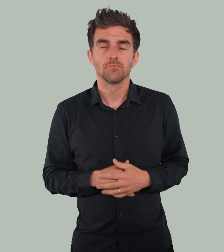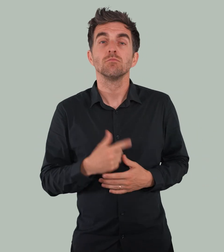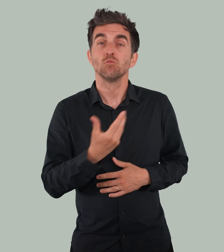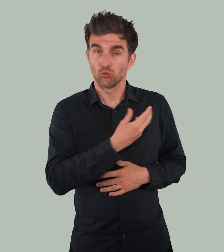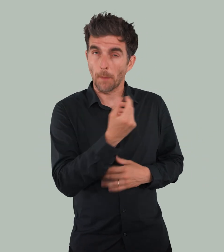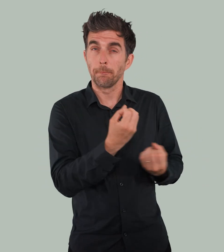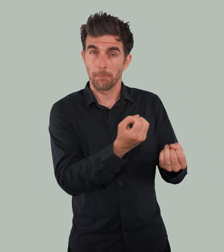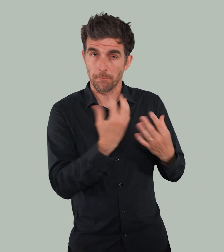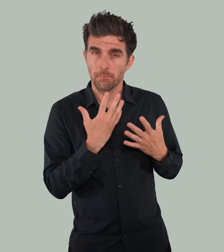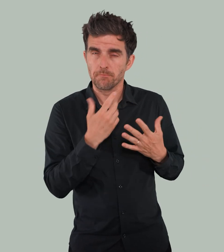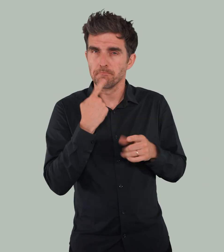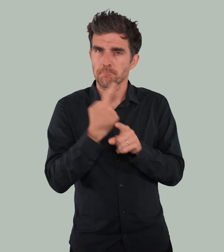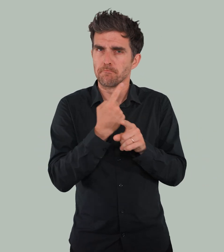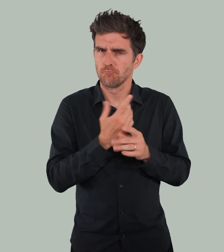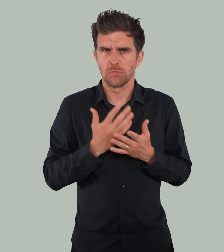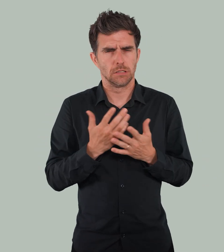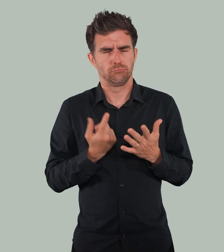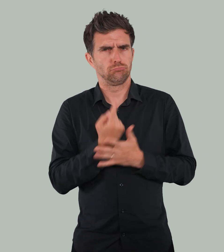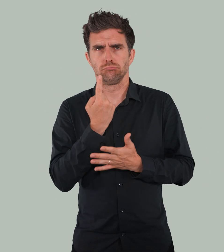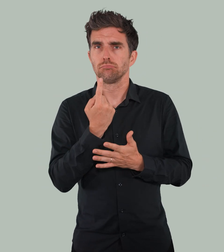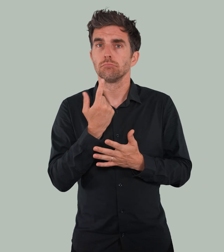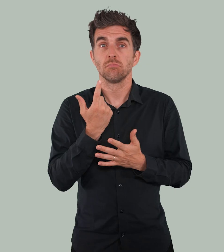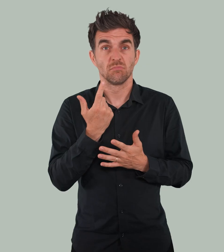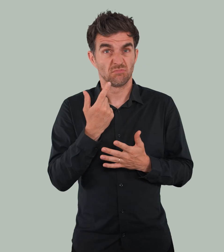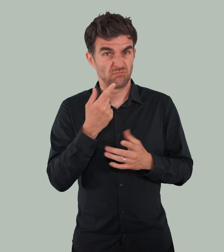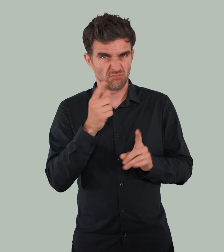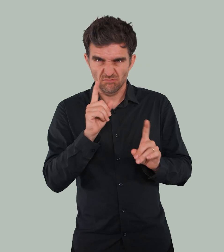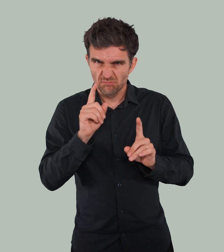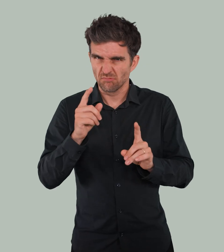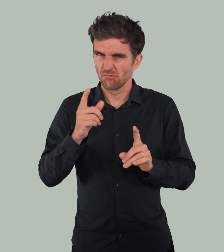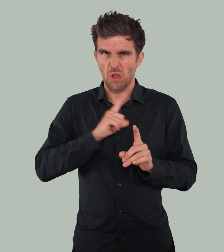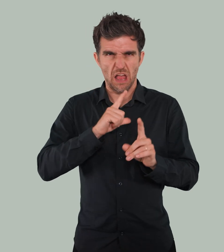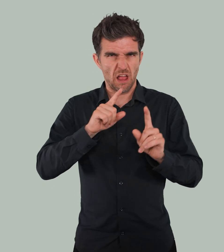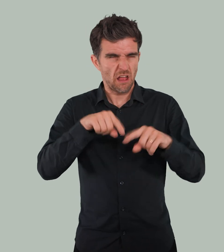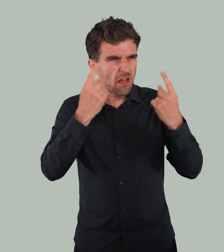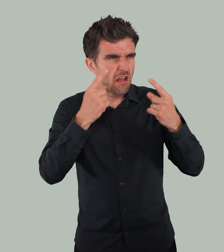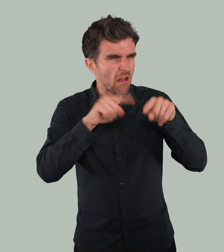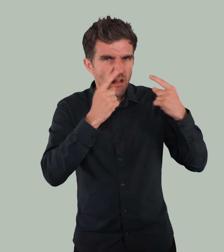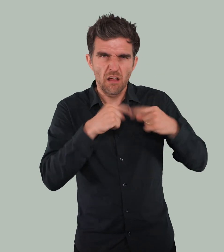Some responses also refer to variation in how circumstances